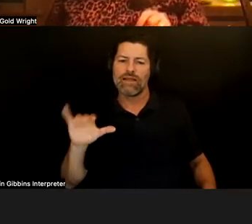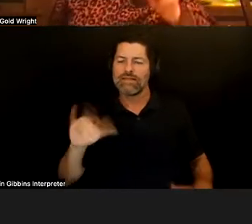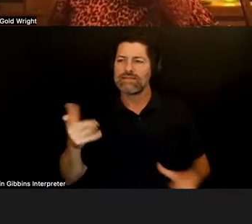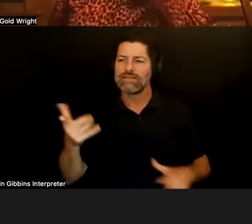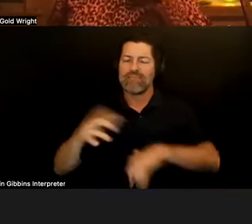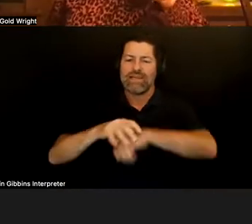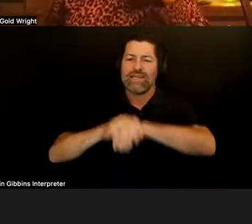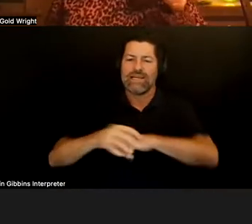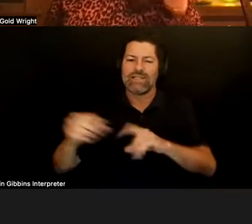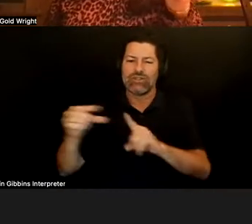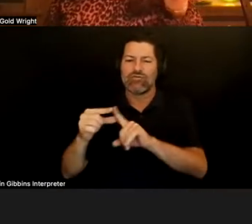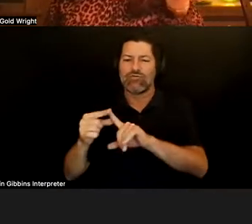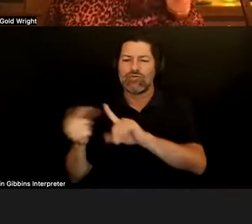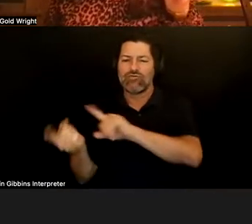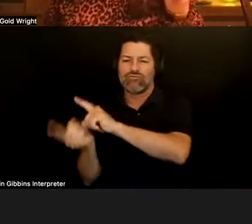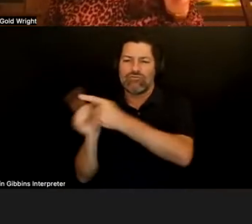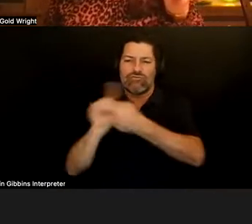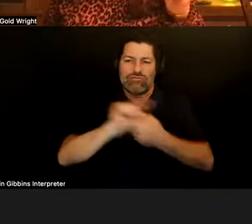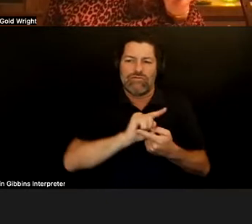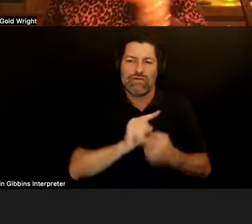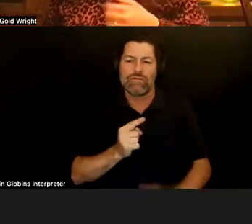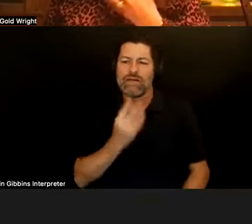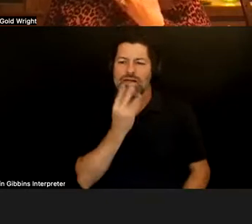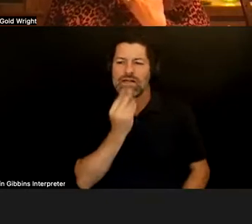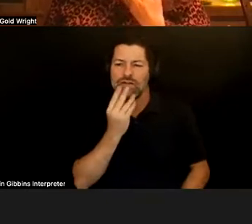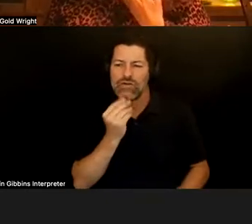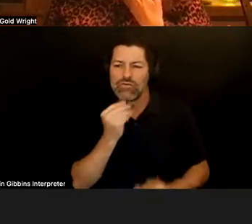of the Hebrew letters that are written for God's name.